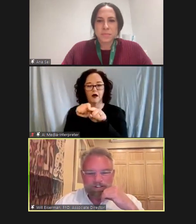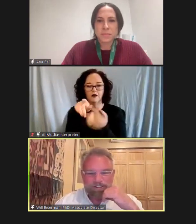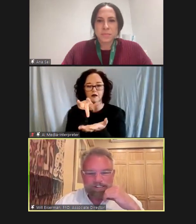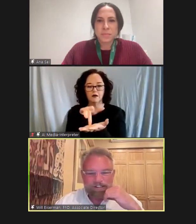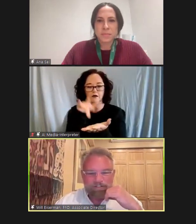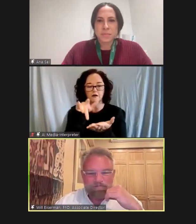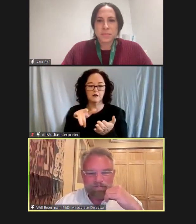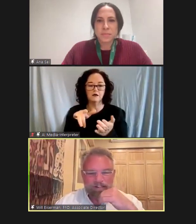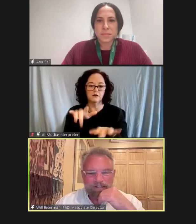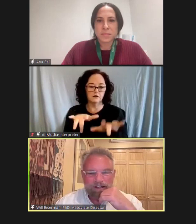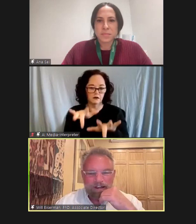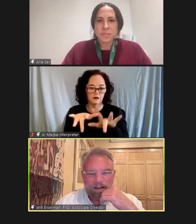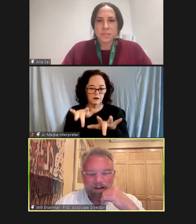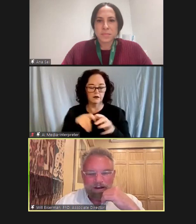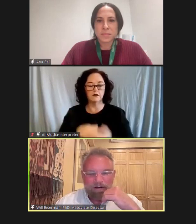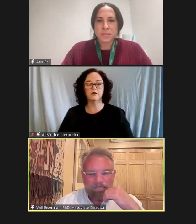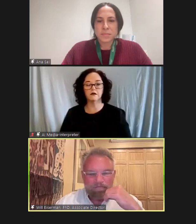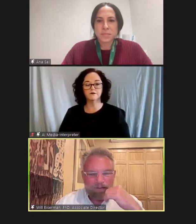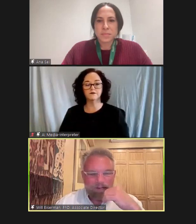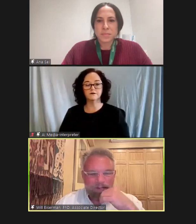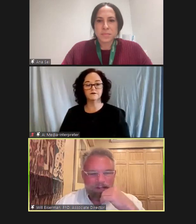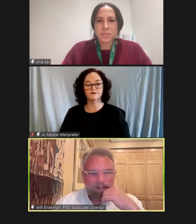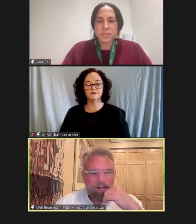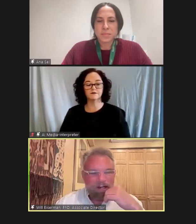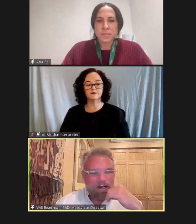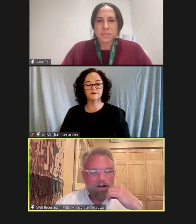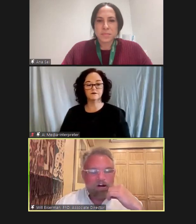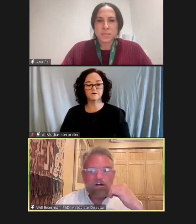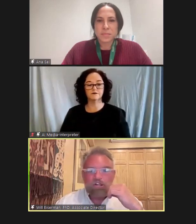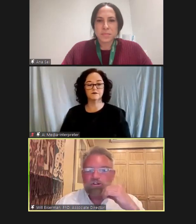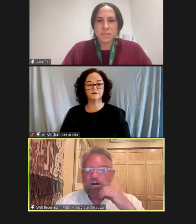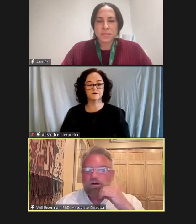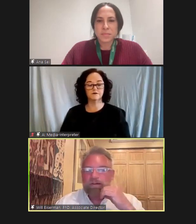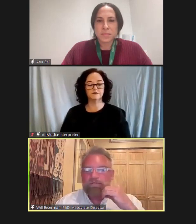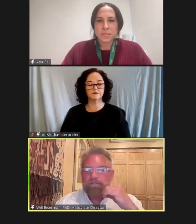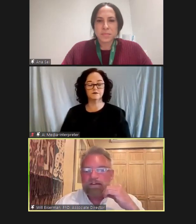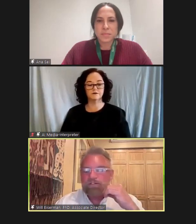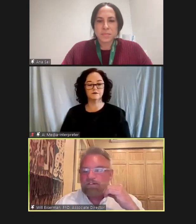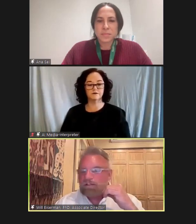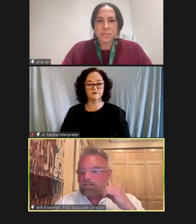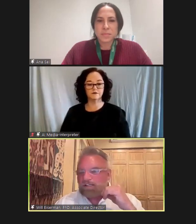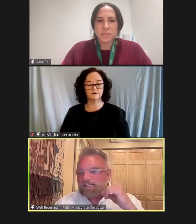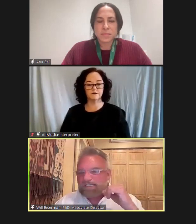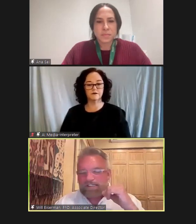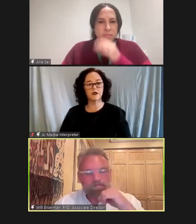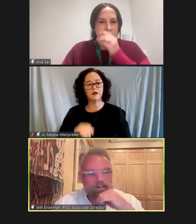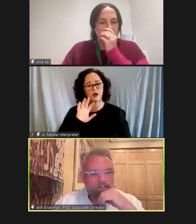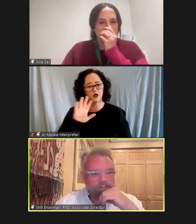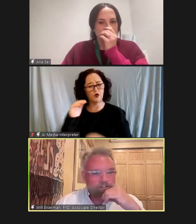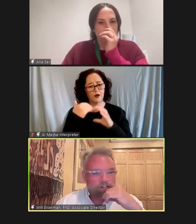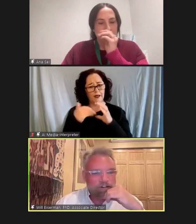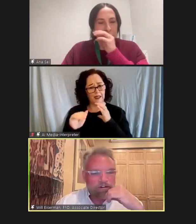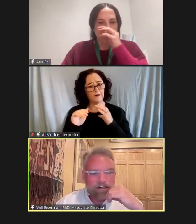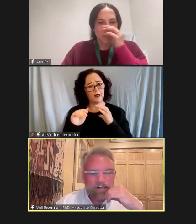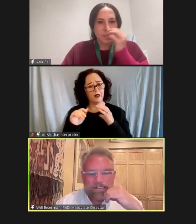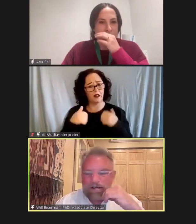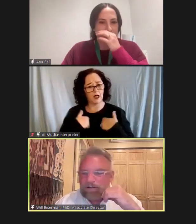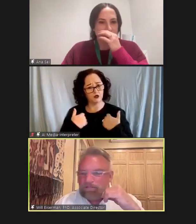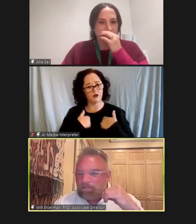that have come in um are your um email addresses going to